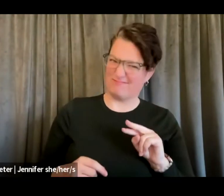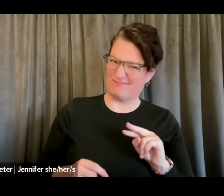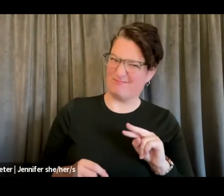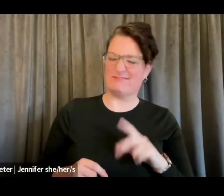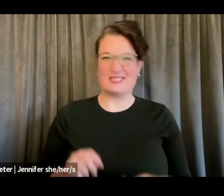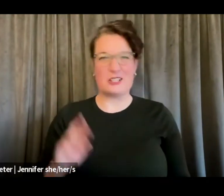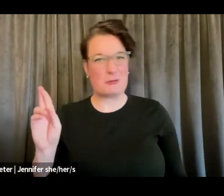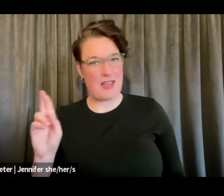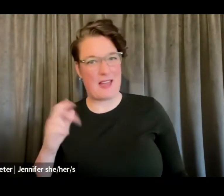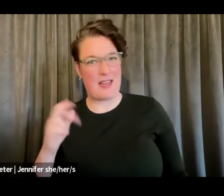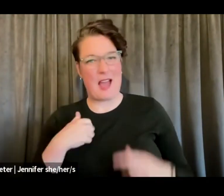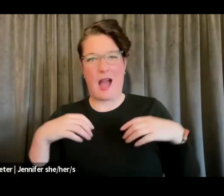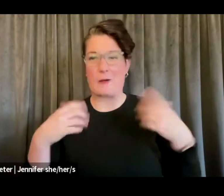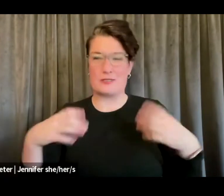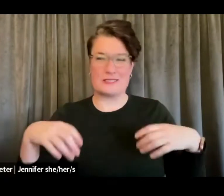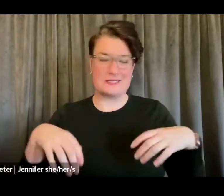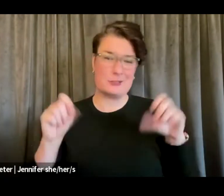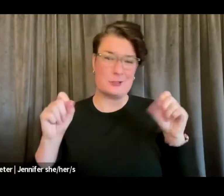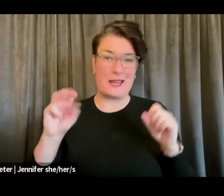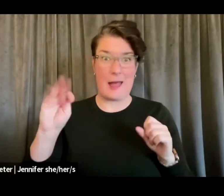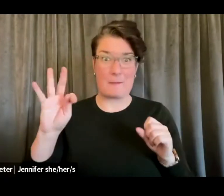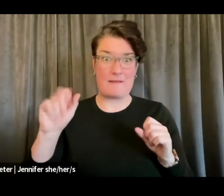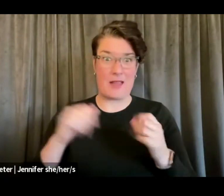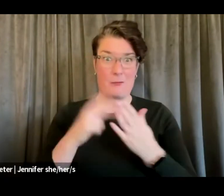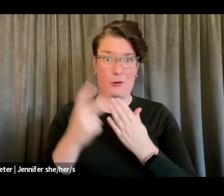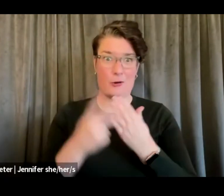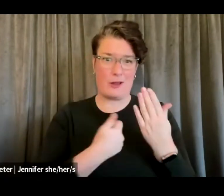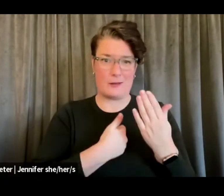And I was doing this DIY MFA program.